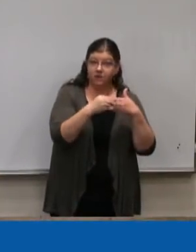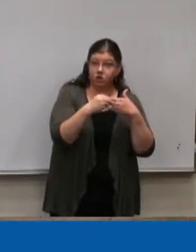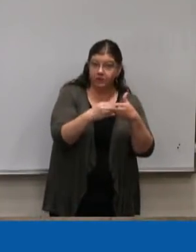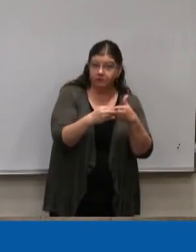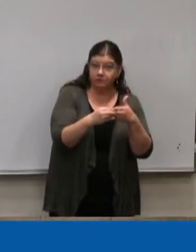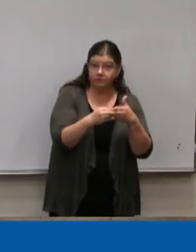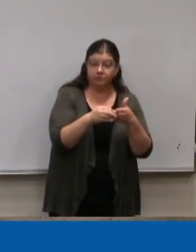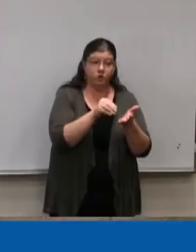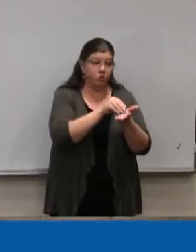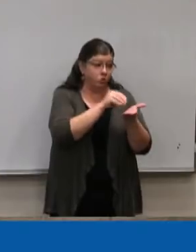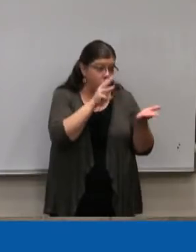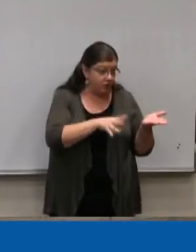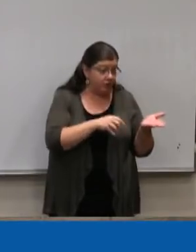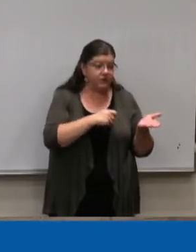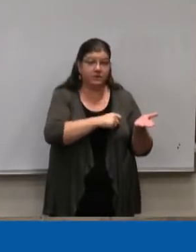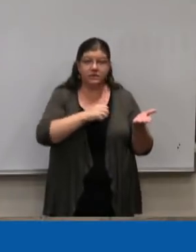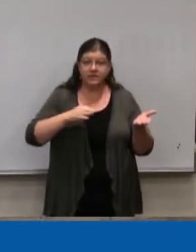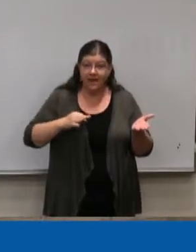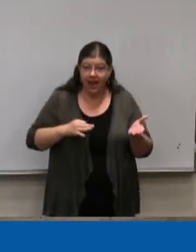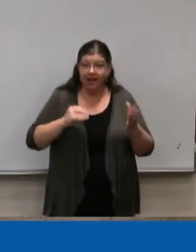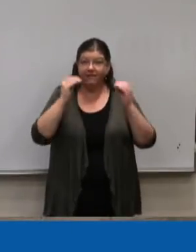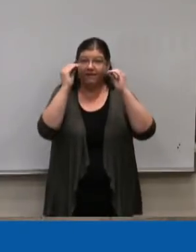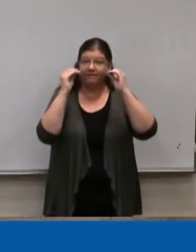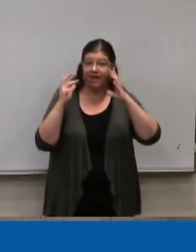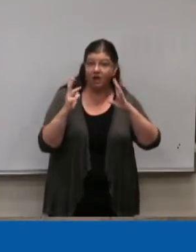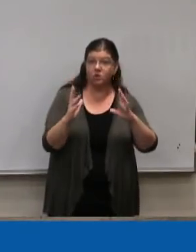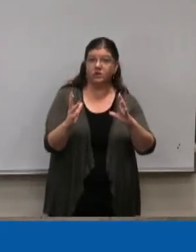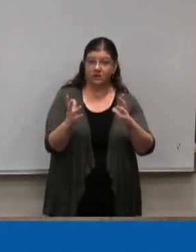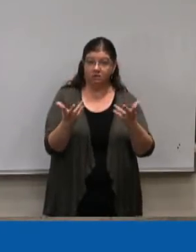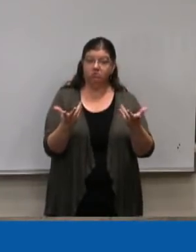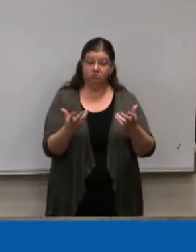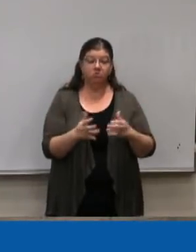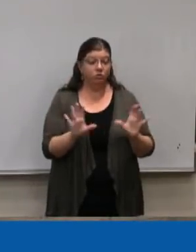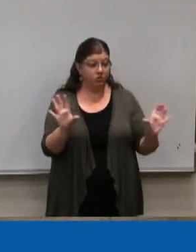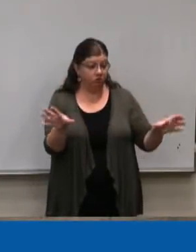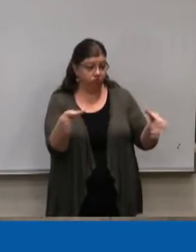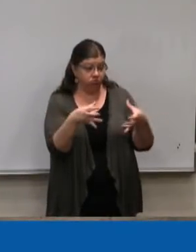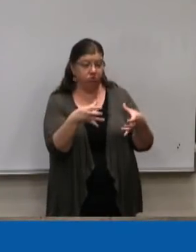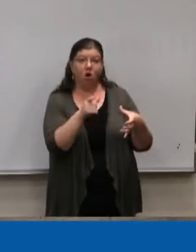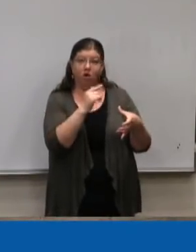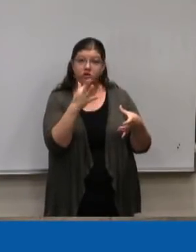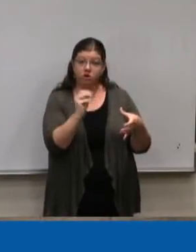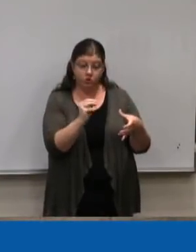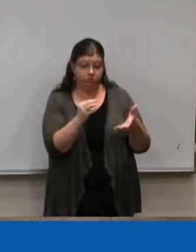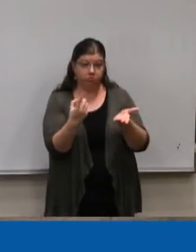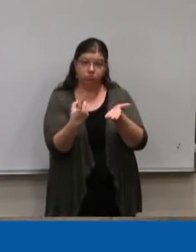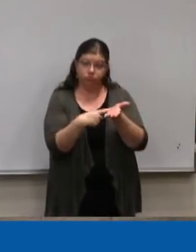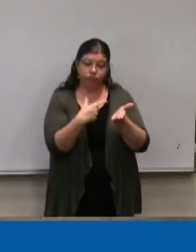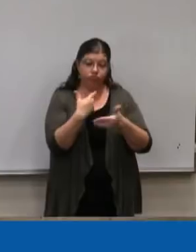students, staff, faculty. We were all there together to really walk through what it looks like,